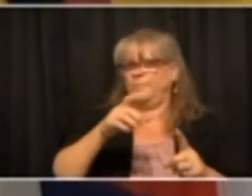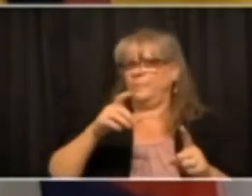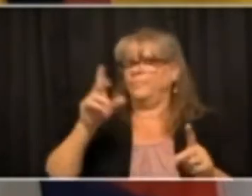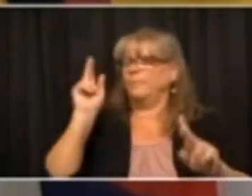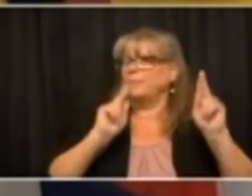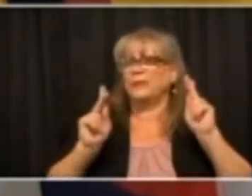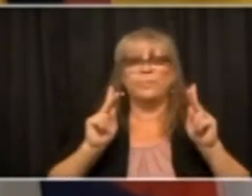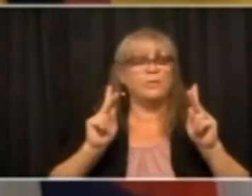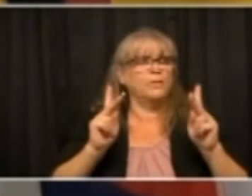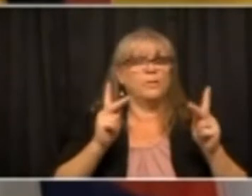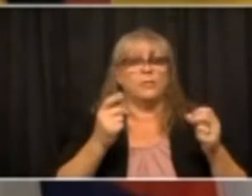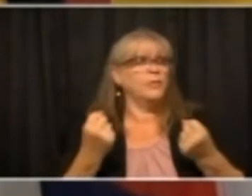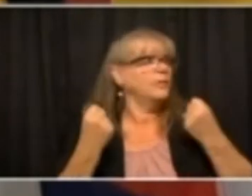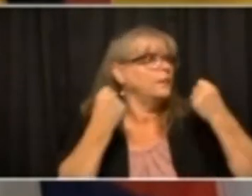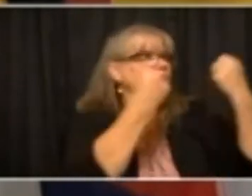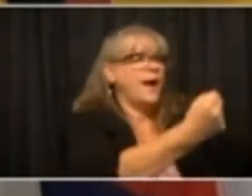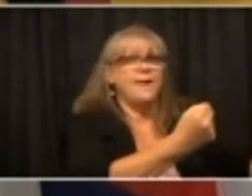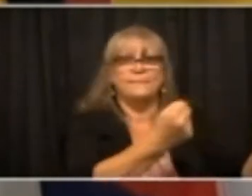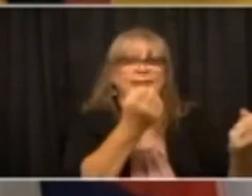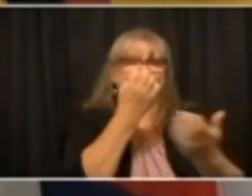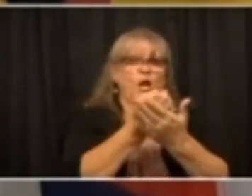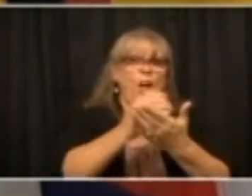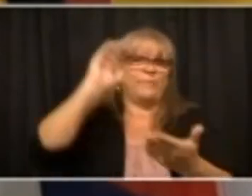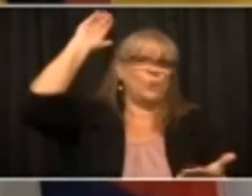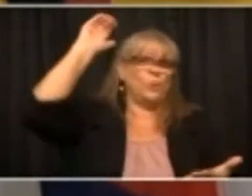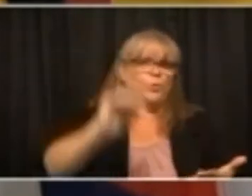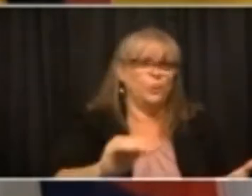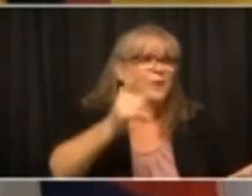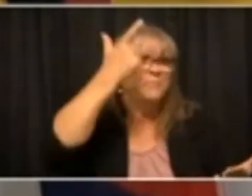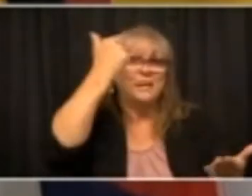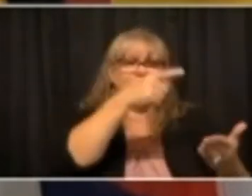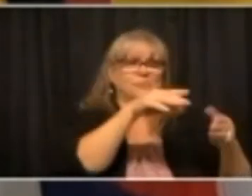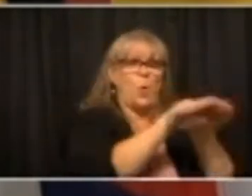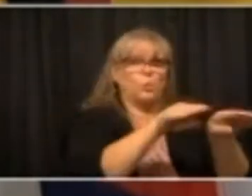um but despite these challenges colorado is resilient we are no stranger to